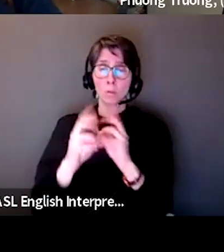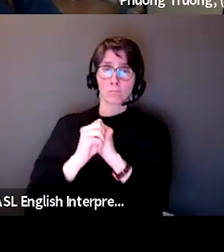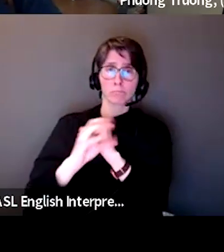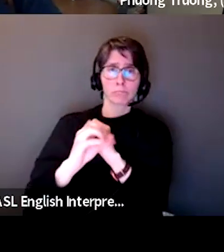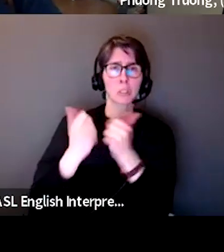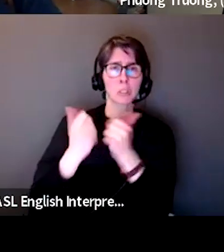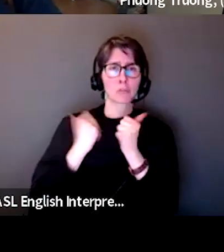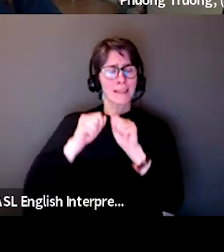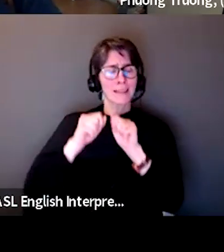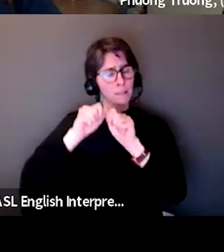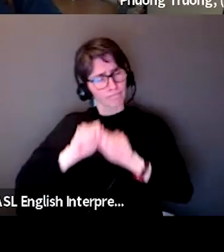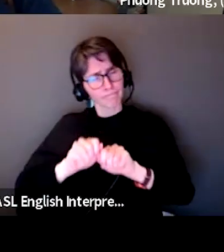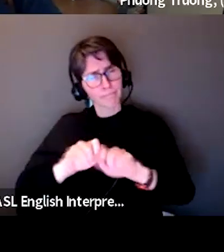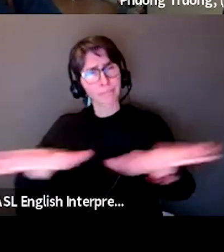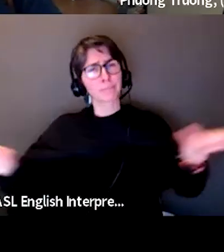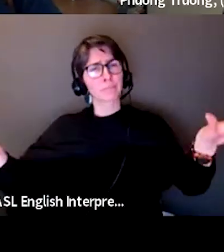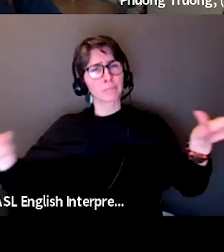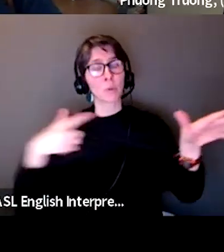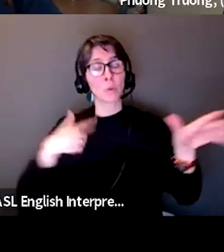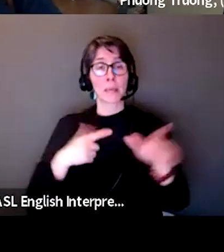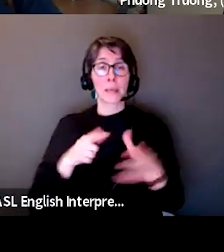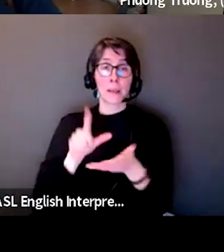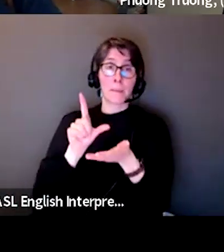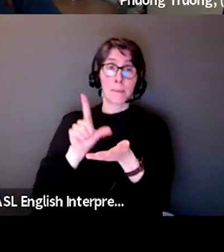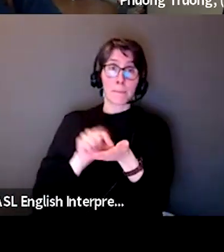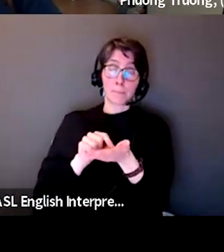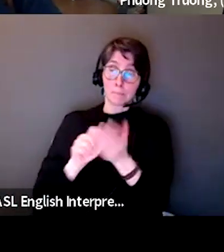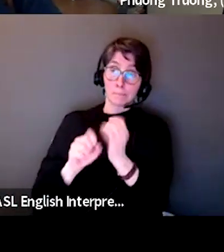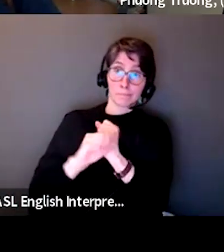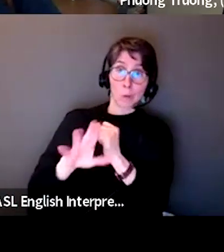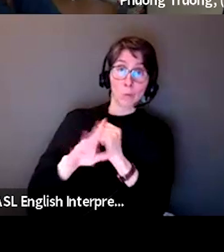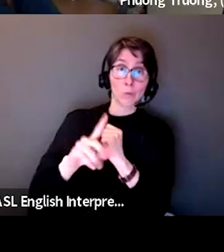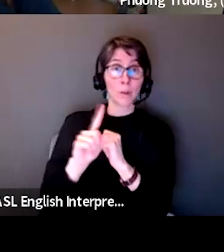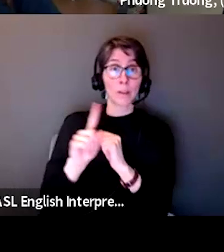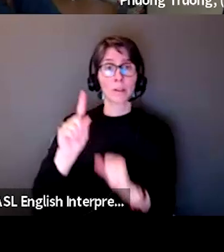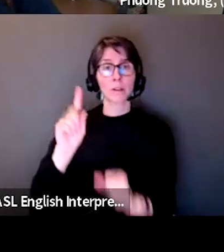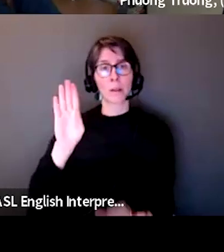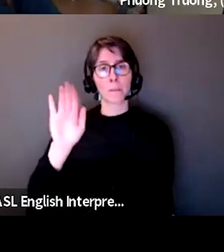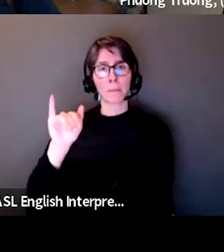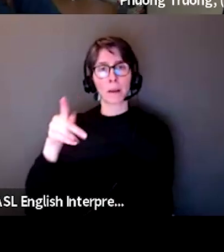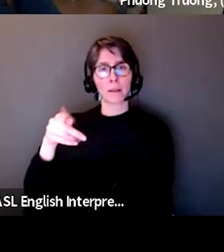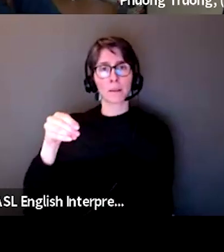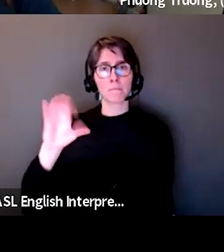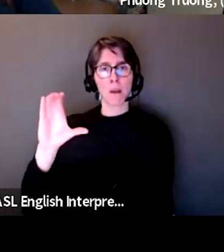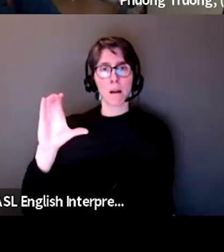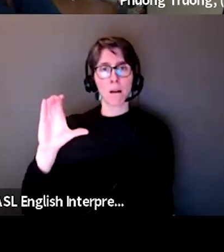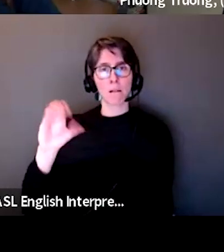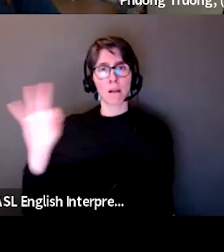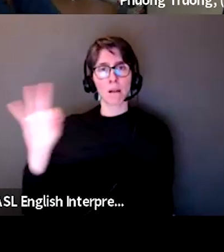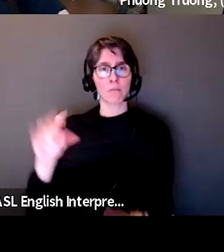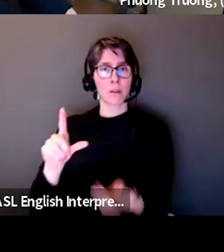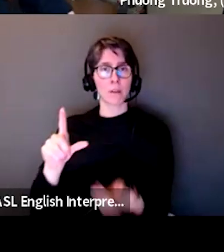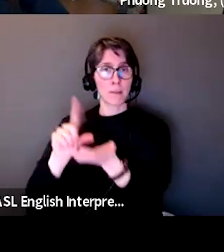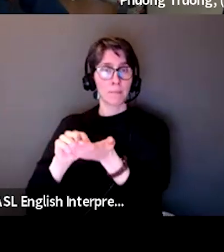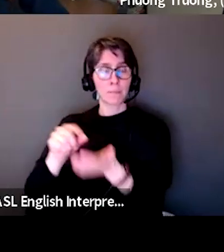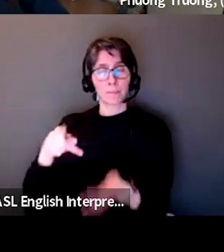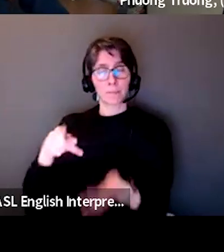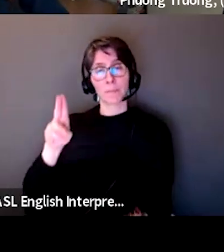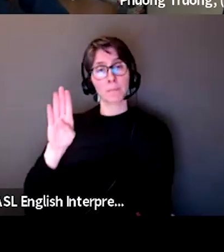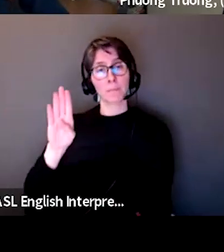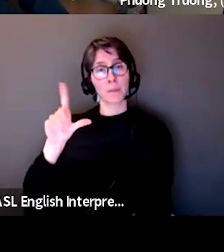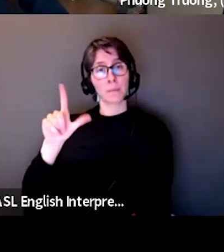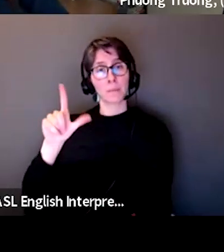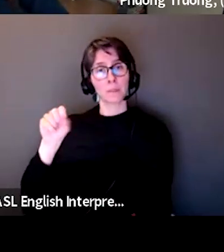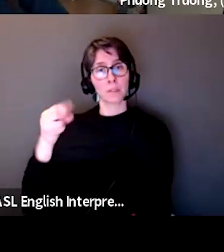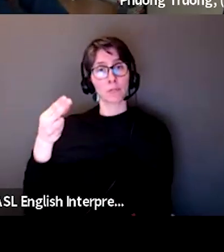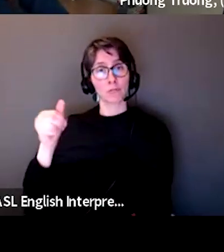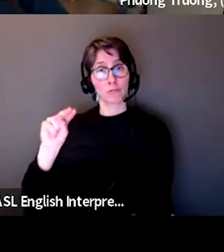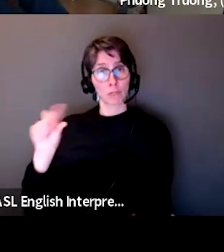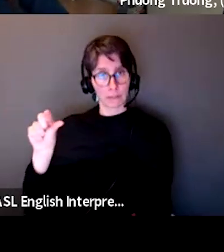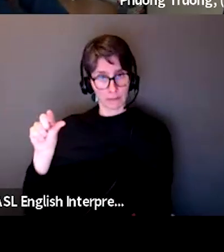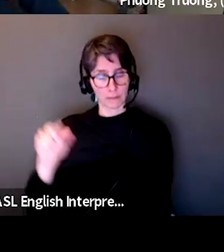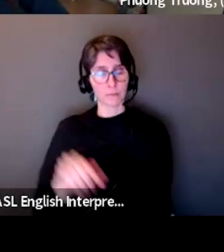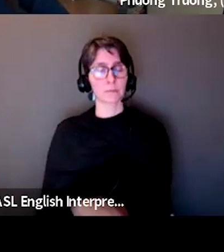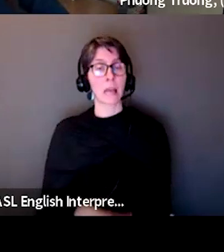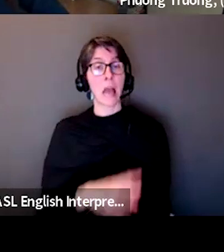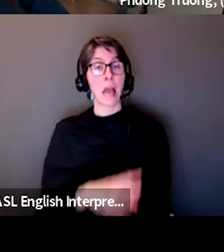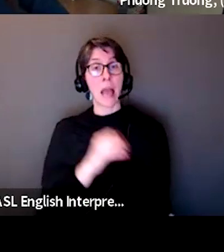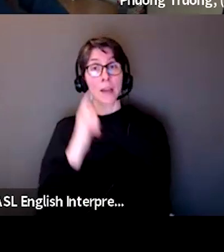what we post with the BIPOC of publishing group. And then when we are assessing the resumes,